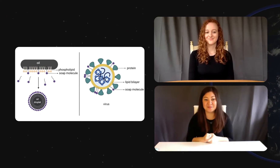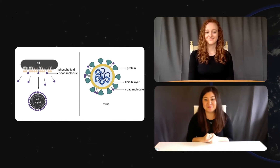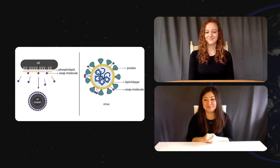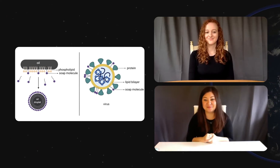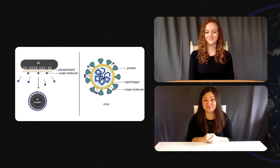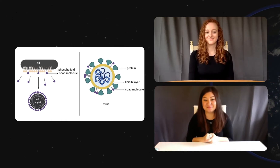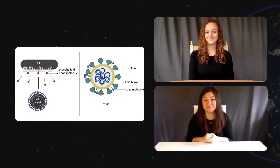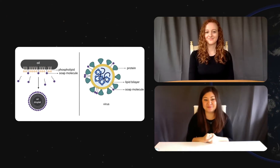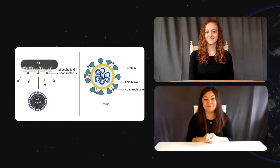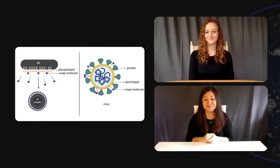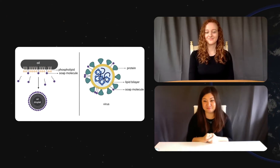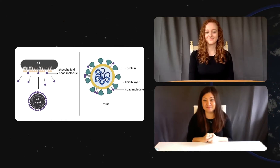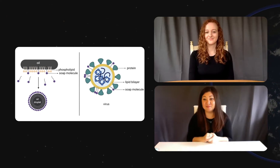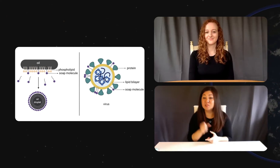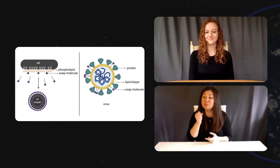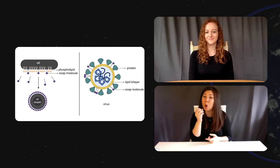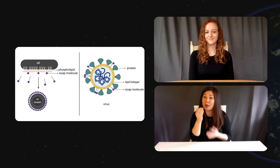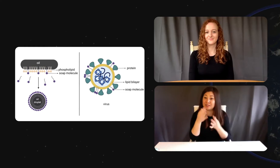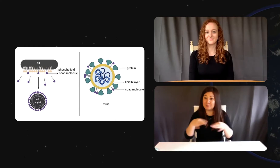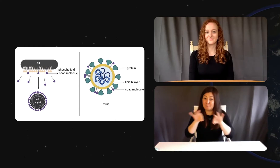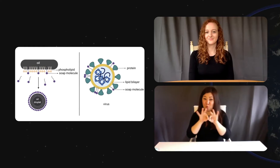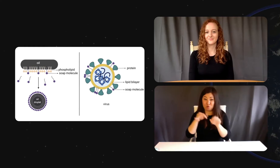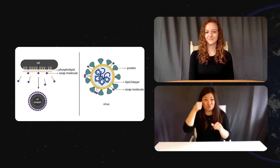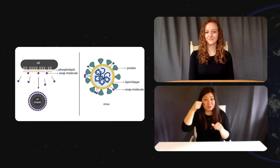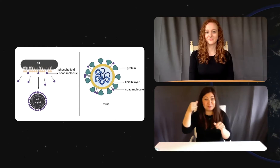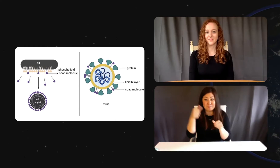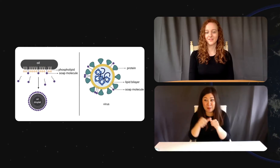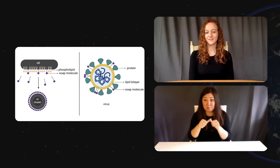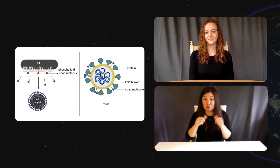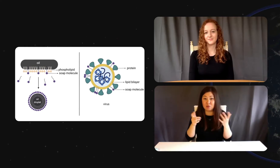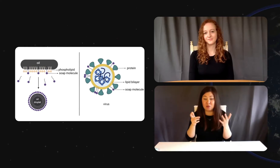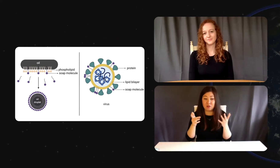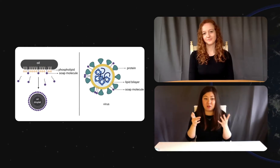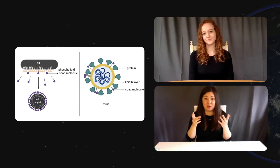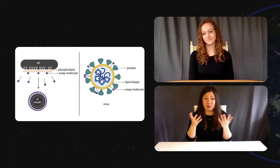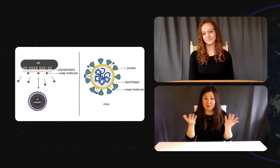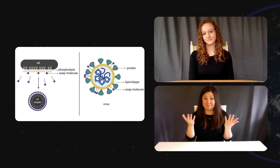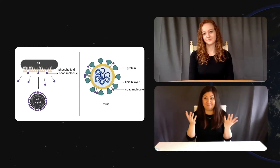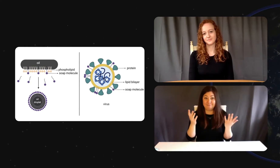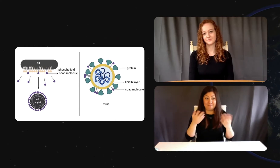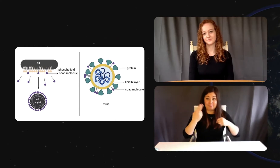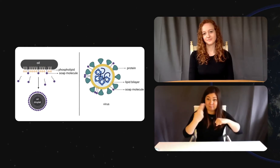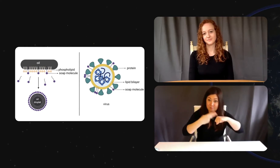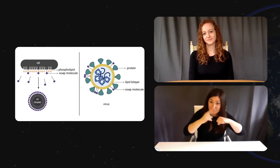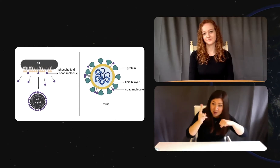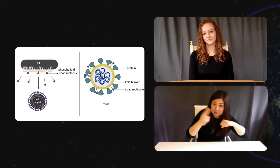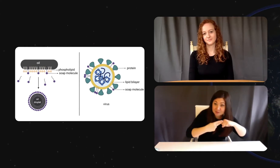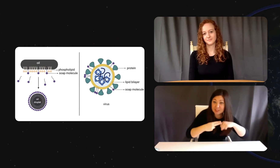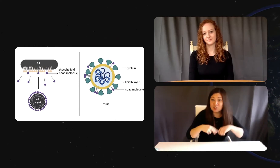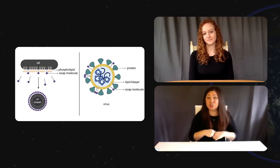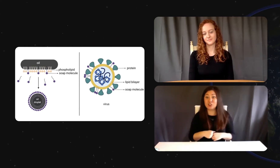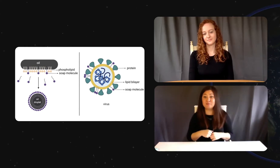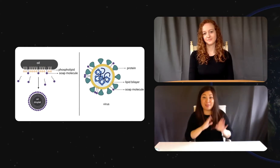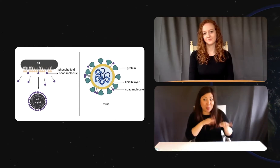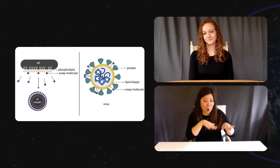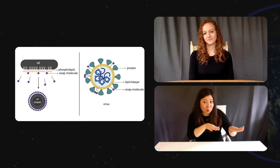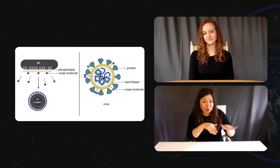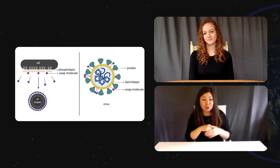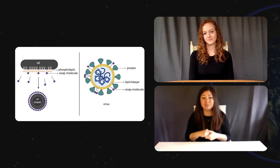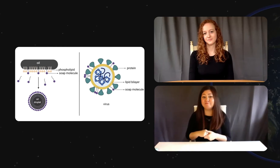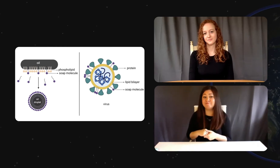So, you can see why it's so important to remember.